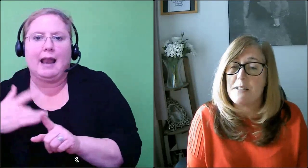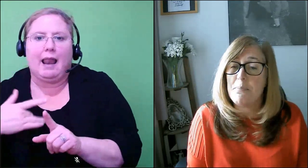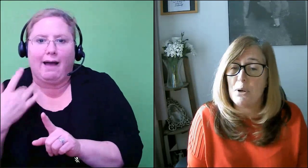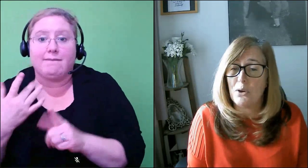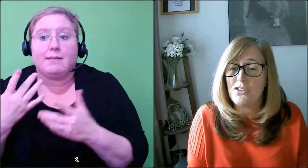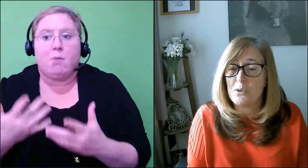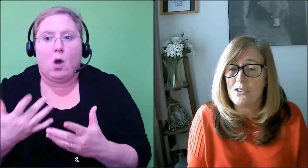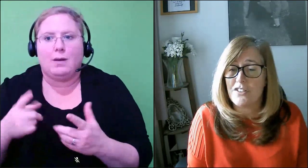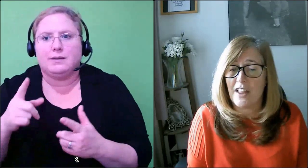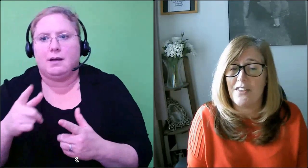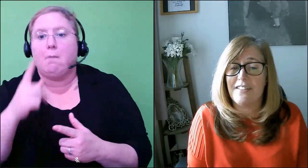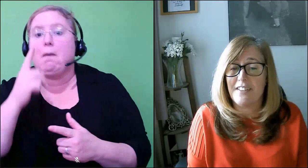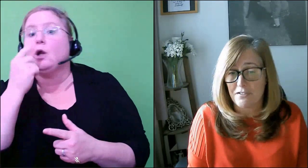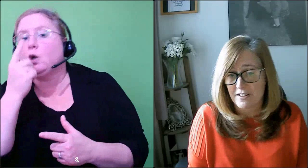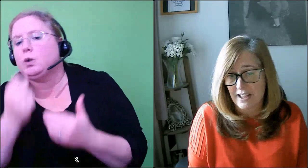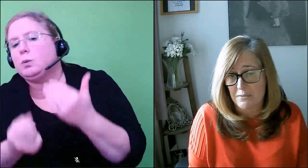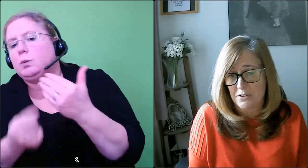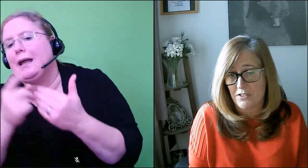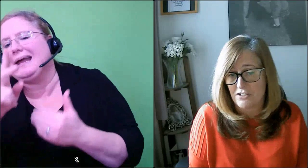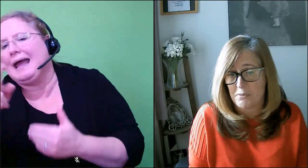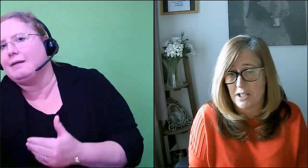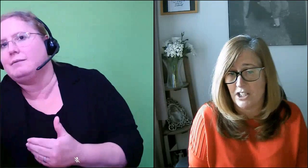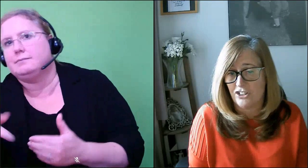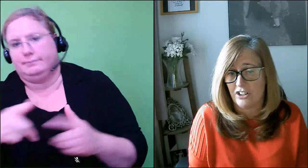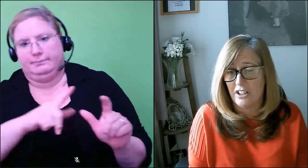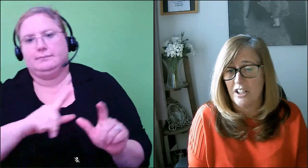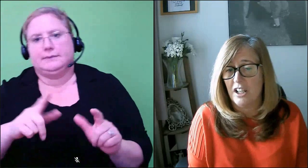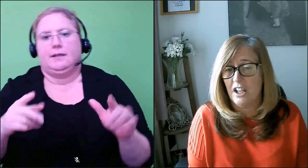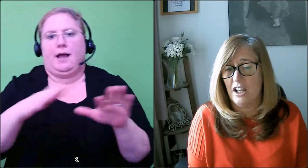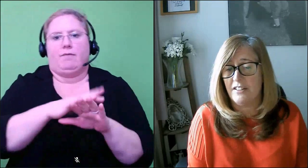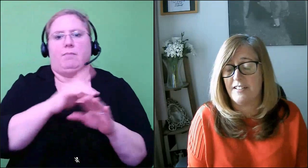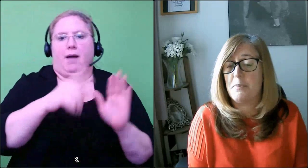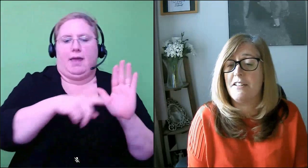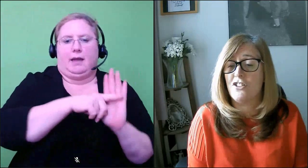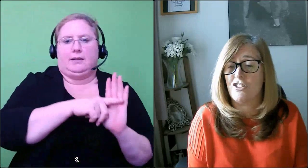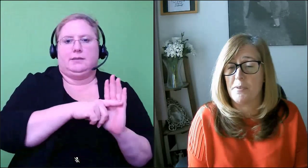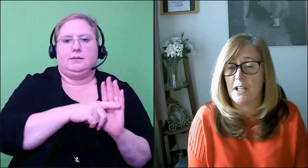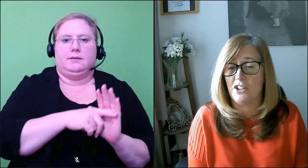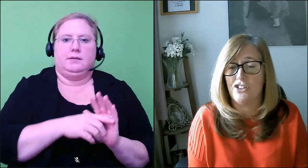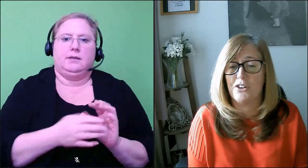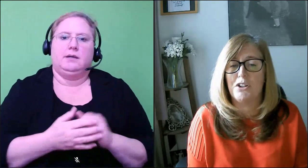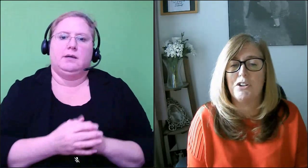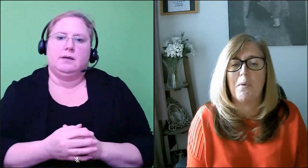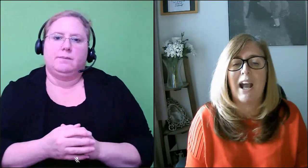It's important to understand the different types of discrimination, disability discrimination